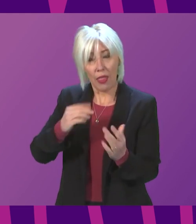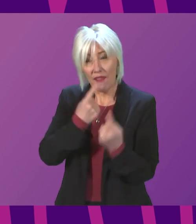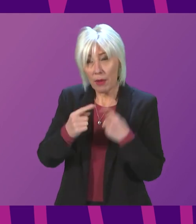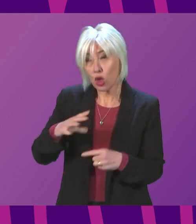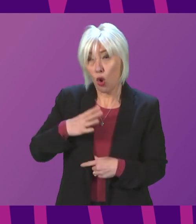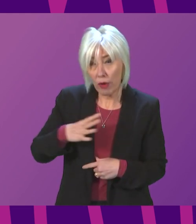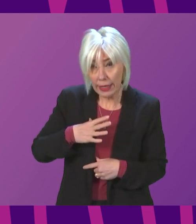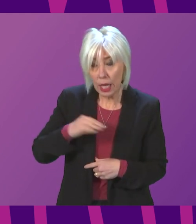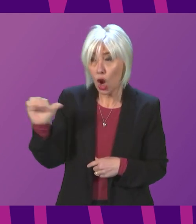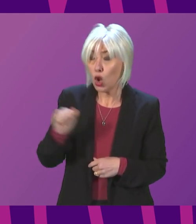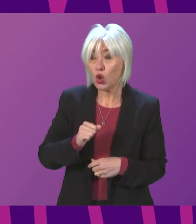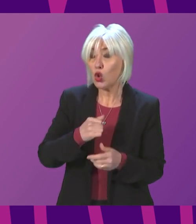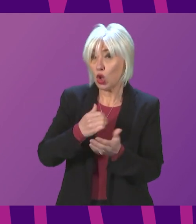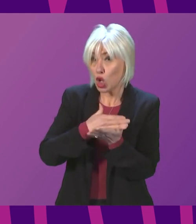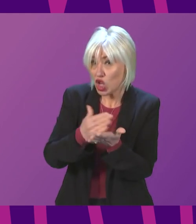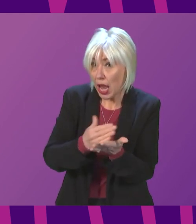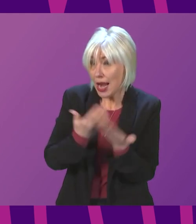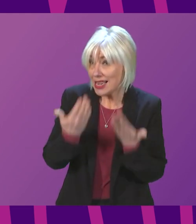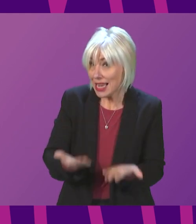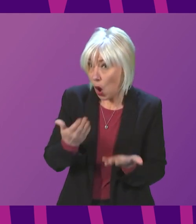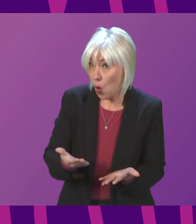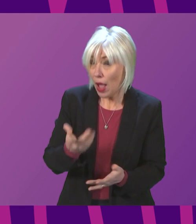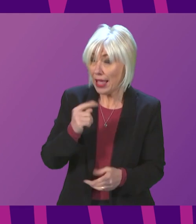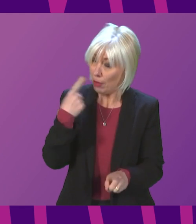First Minister commit to making that data available as a matter of urgency, so that